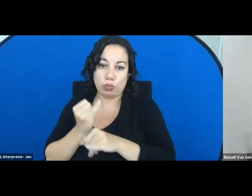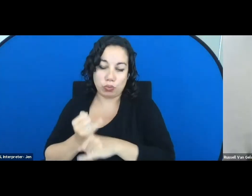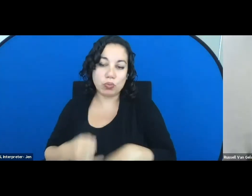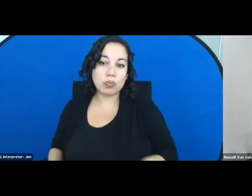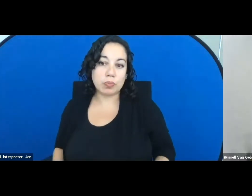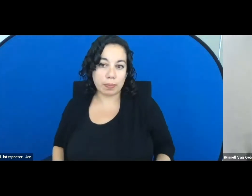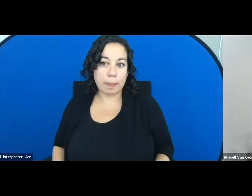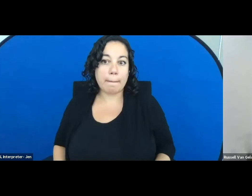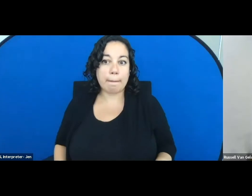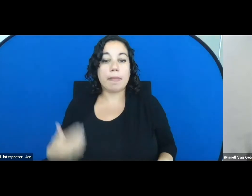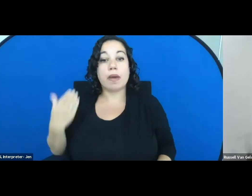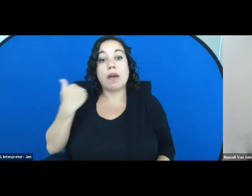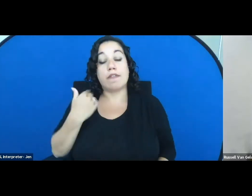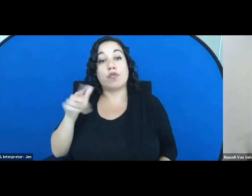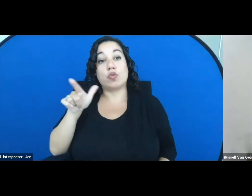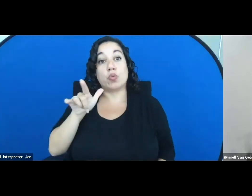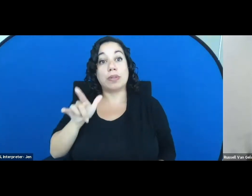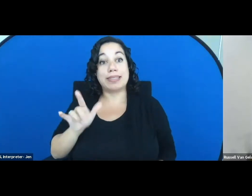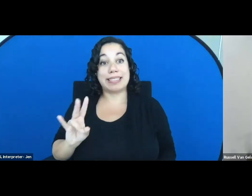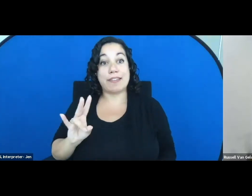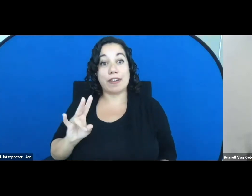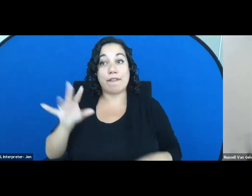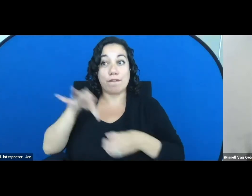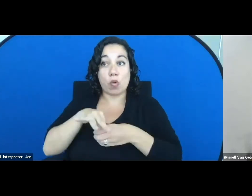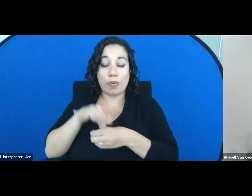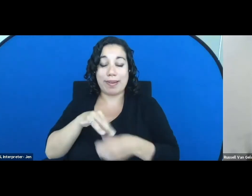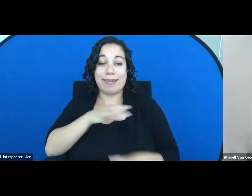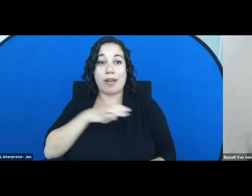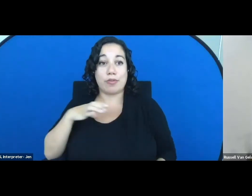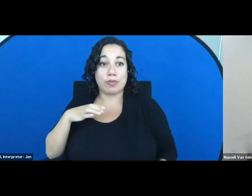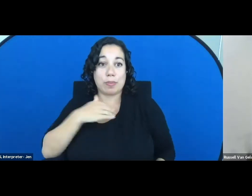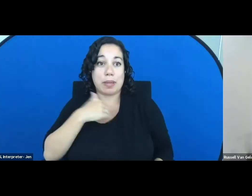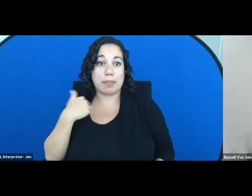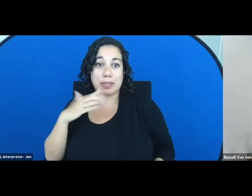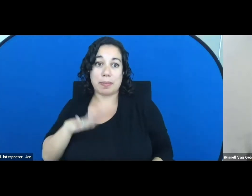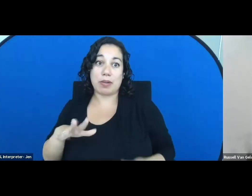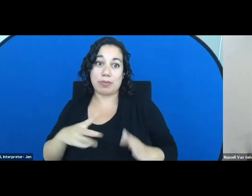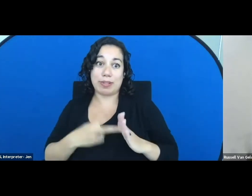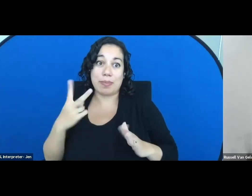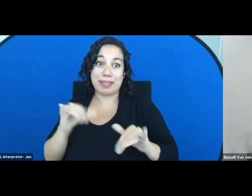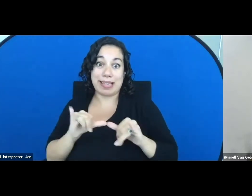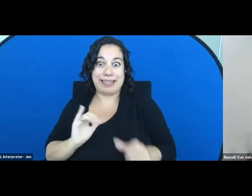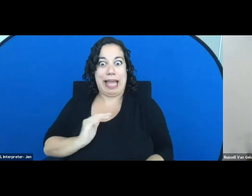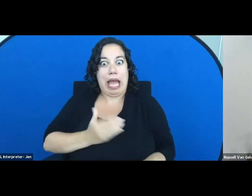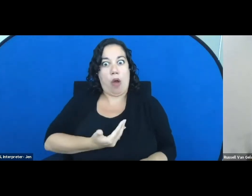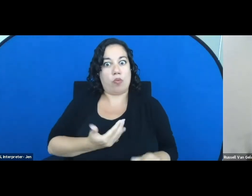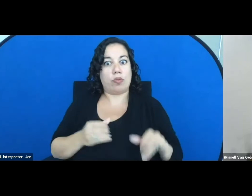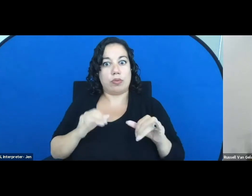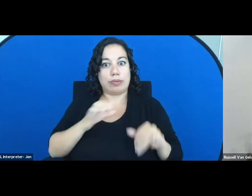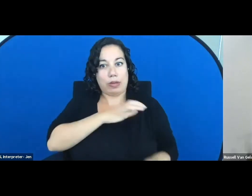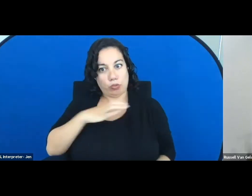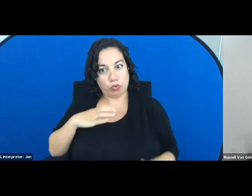are 27 voting Council members, so it’s about twice the size of our own Council, and it’s